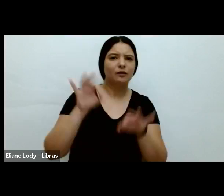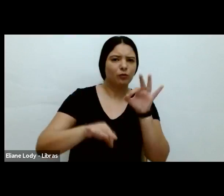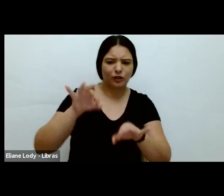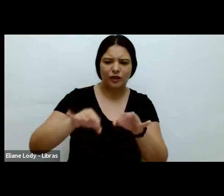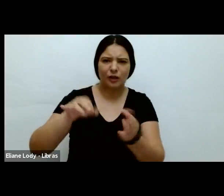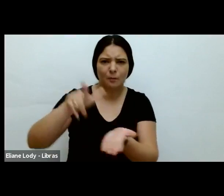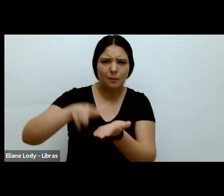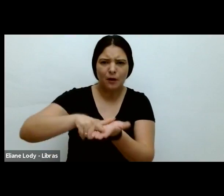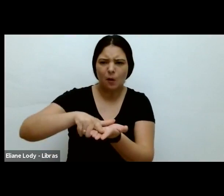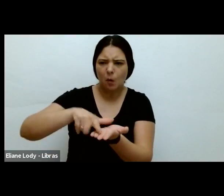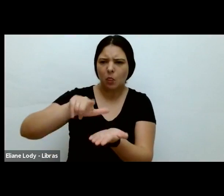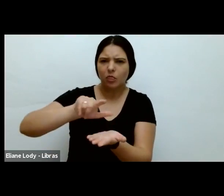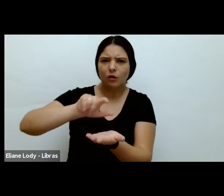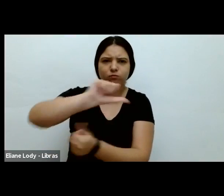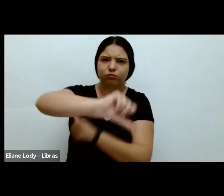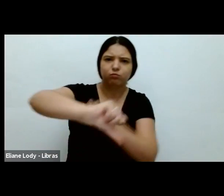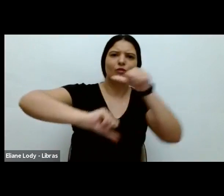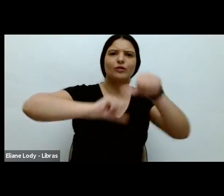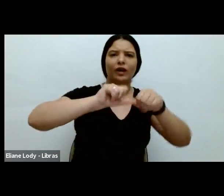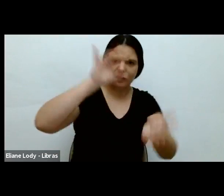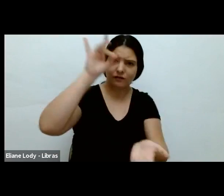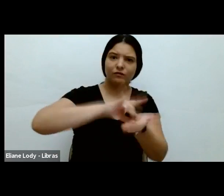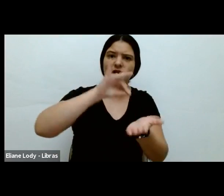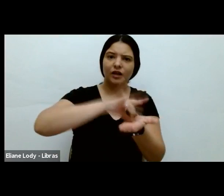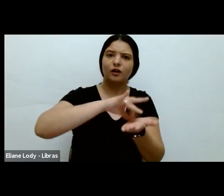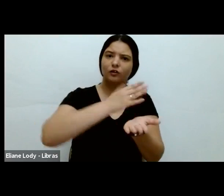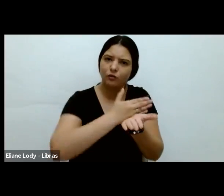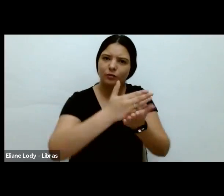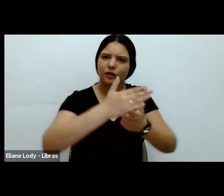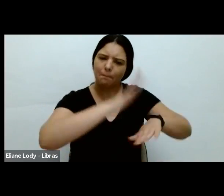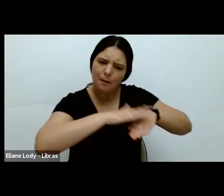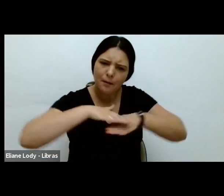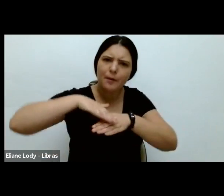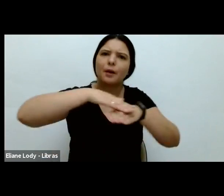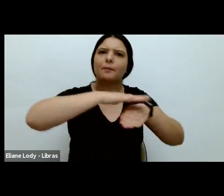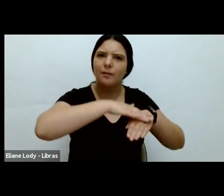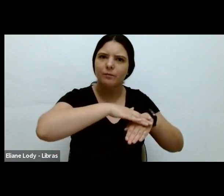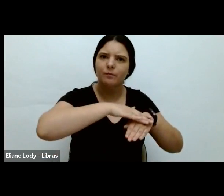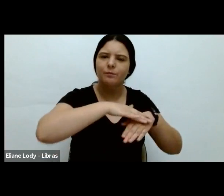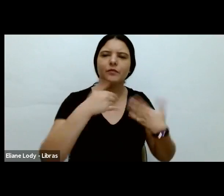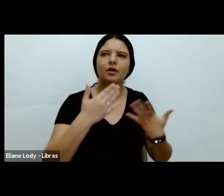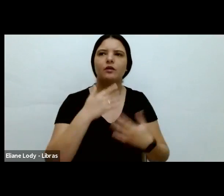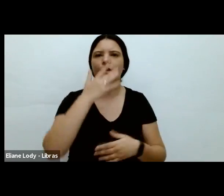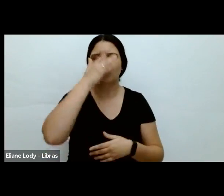is in activity feed is in activity theoretical studies is in activity theoretical studies. There are John Steiner rline that see